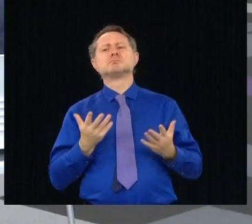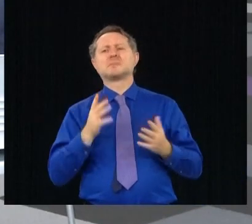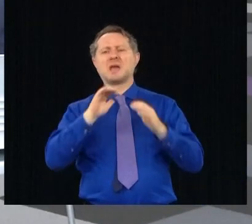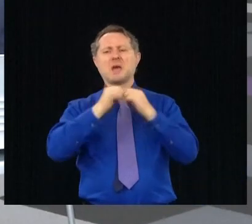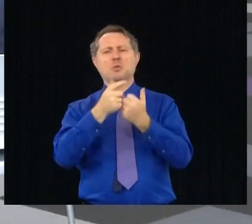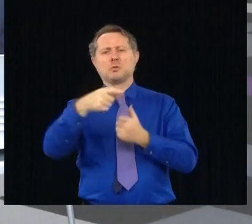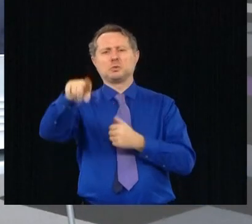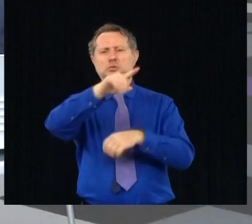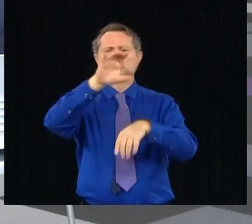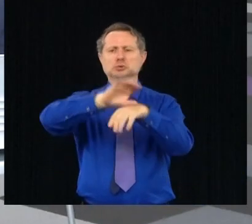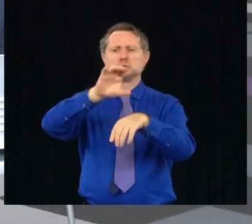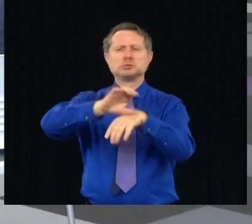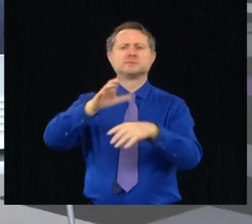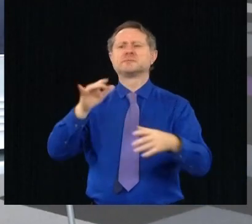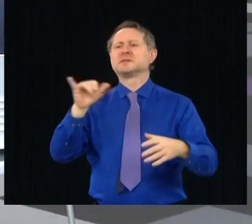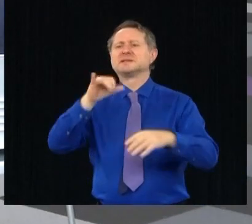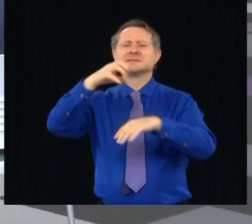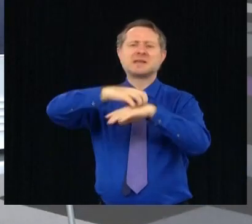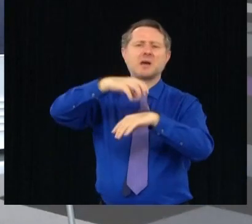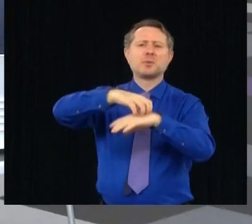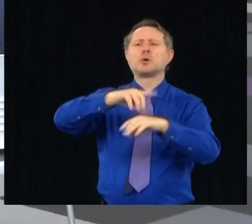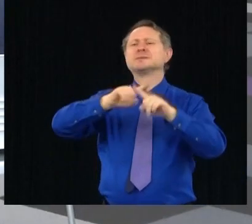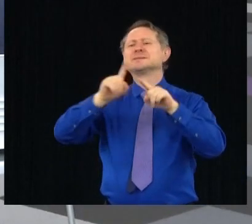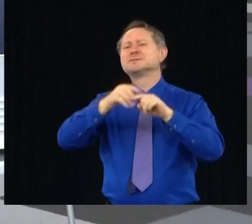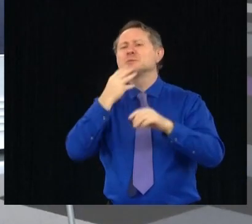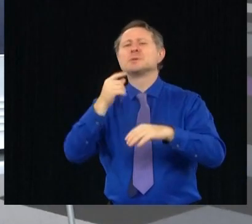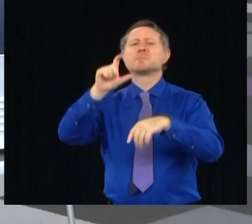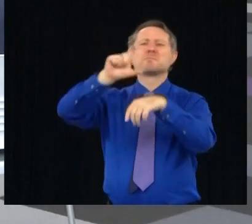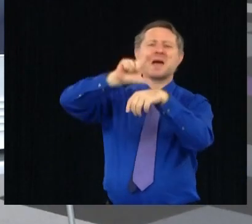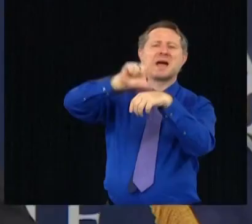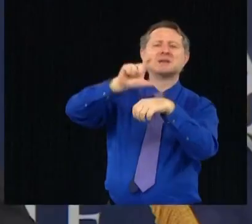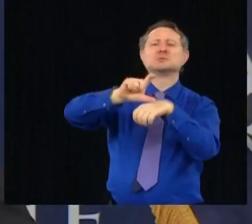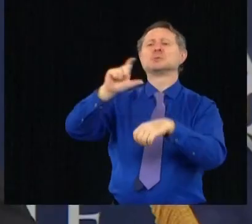WHILE YOU DIDN'T SPECIFICALLY